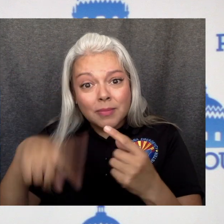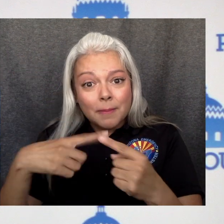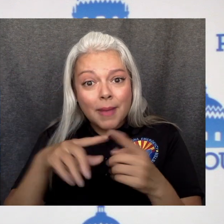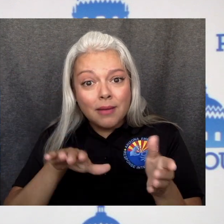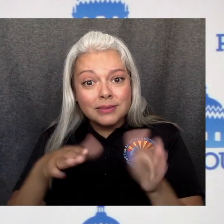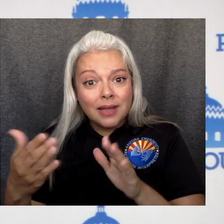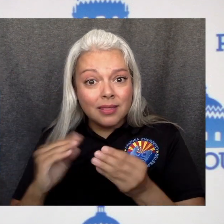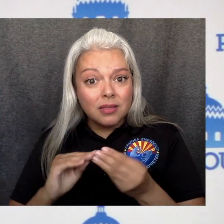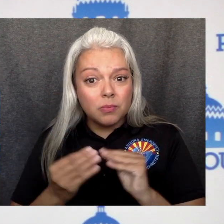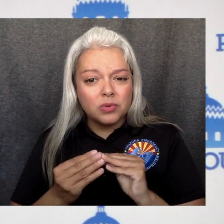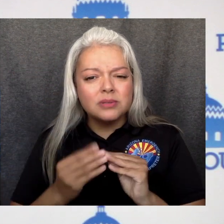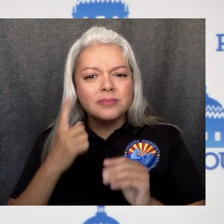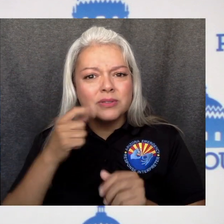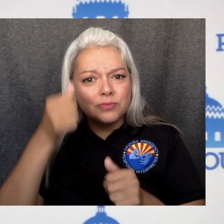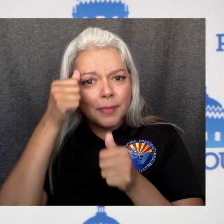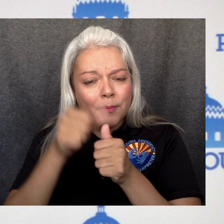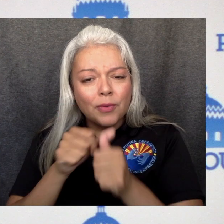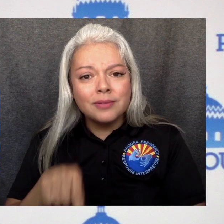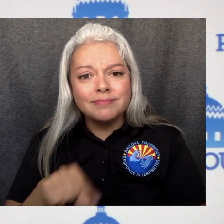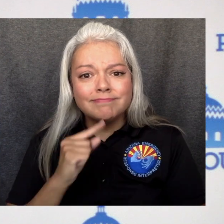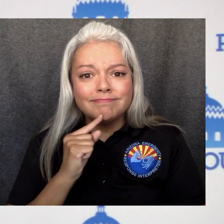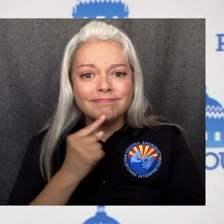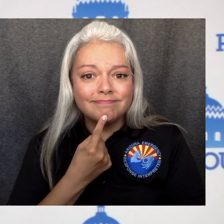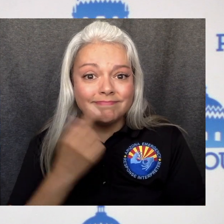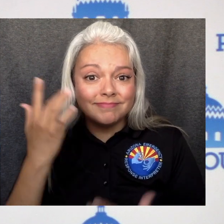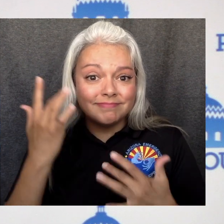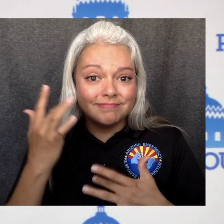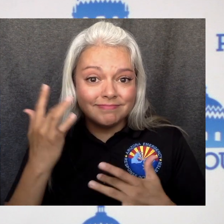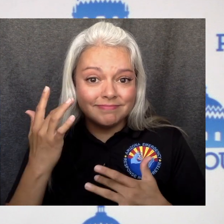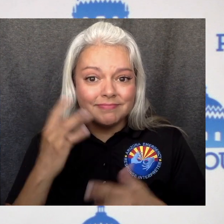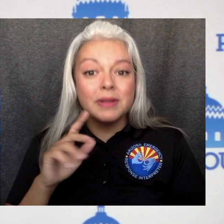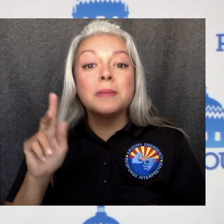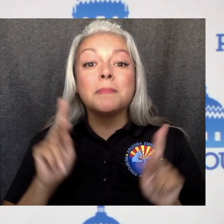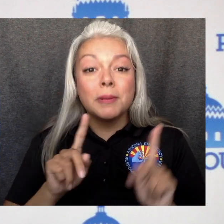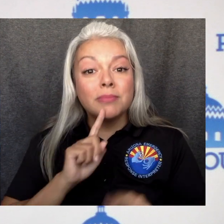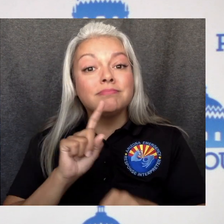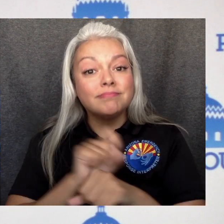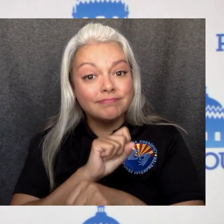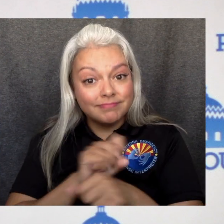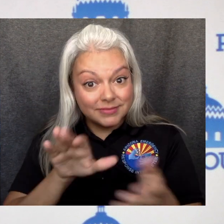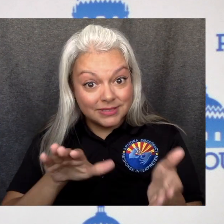severity of this disease. People do die from COVID-19.